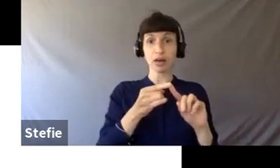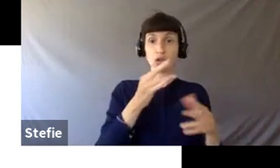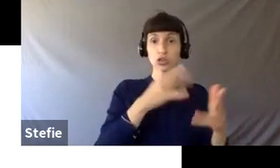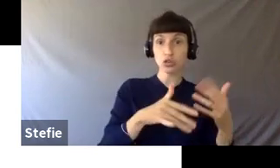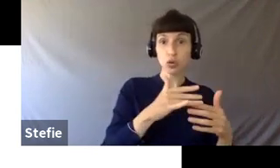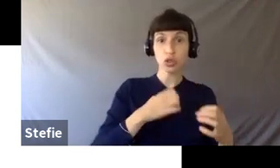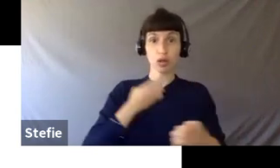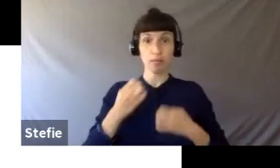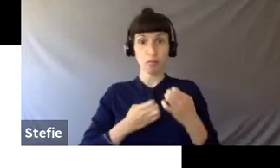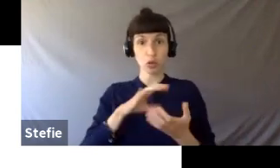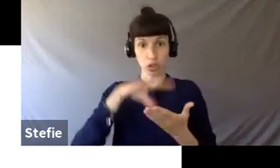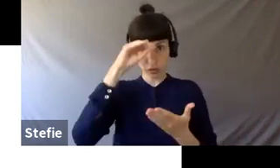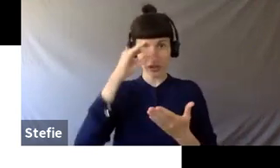We need to talk about social/emotional learning